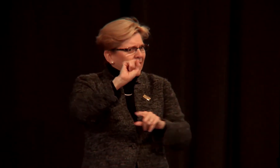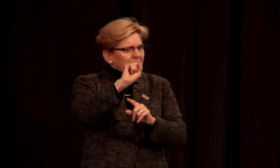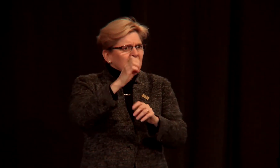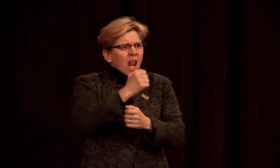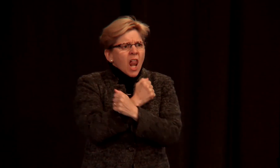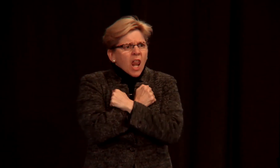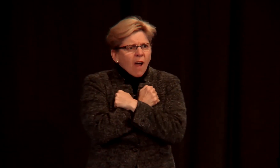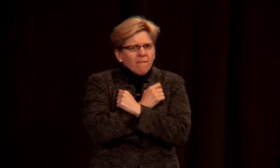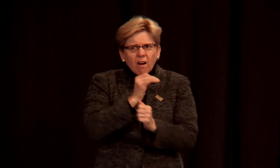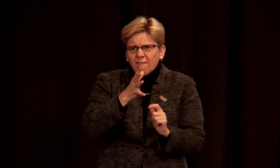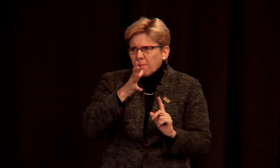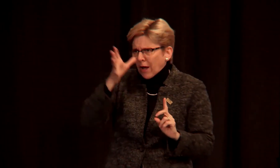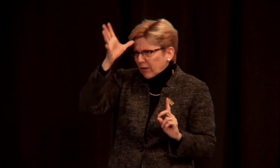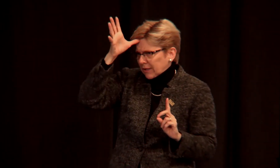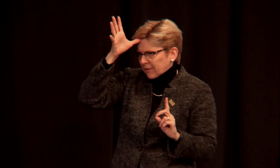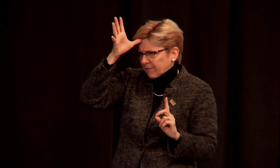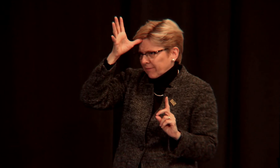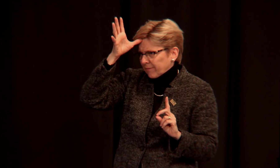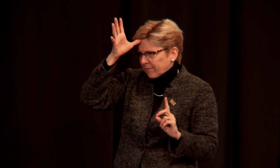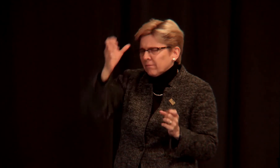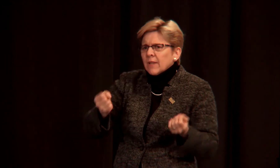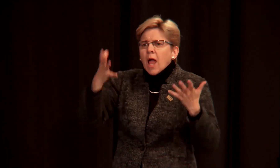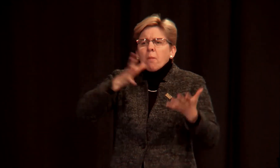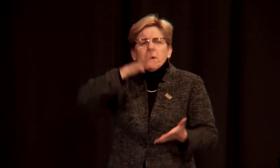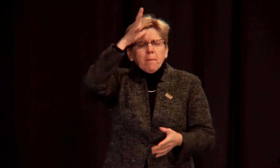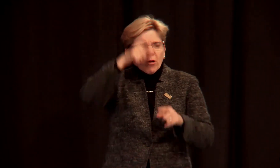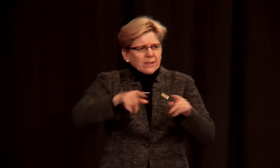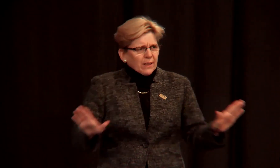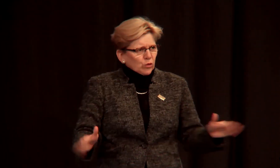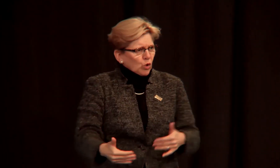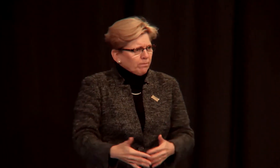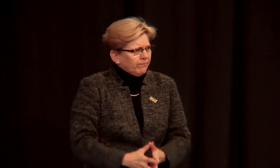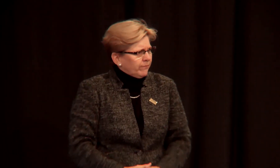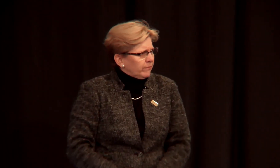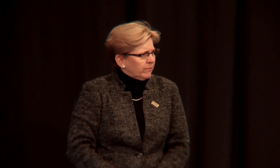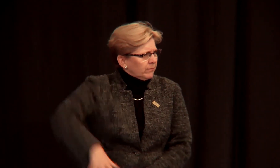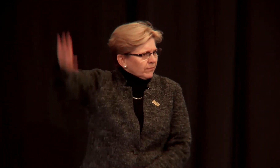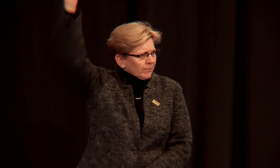is love from the parents. How many parents are in this room?